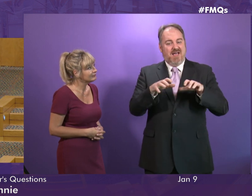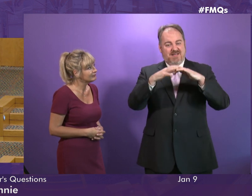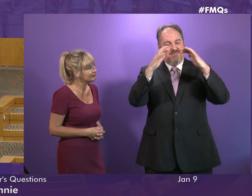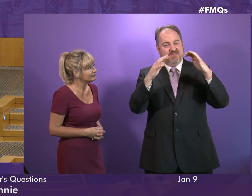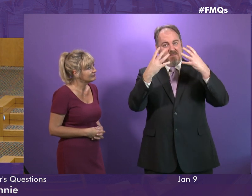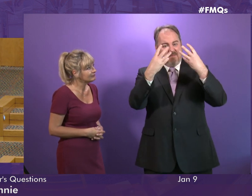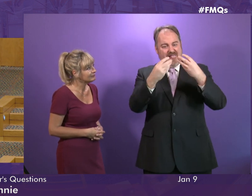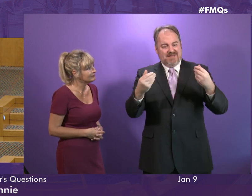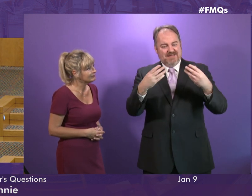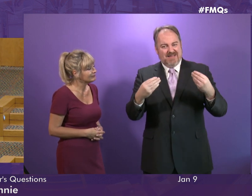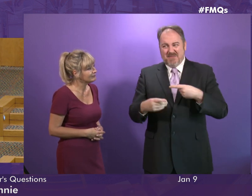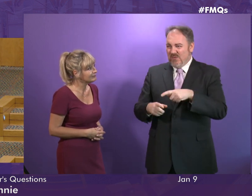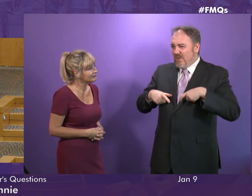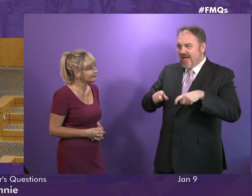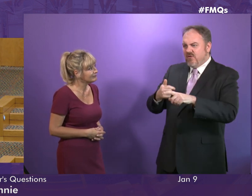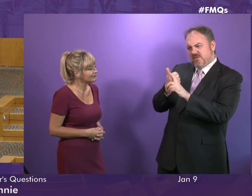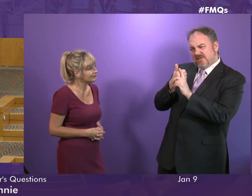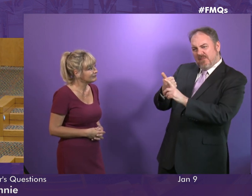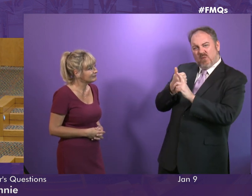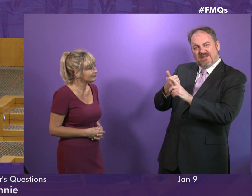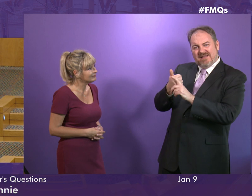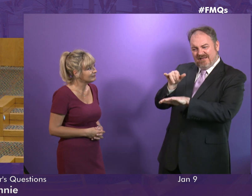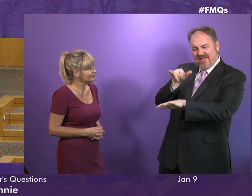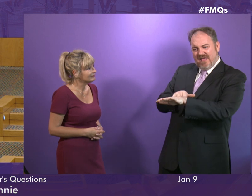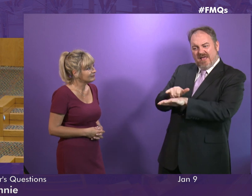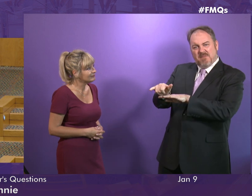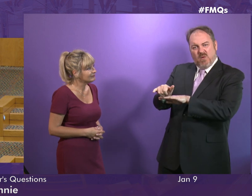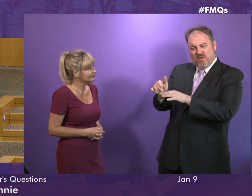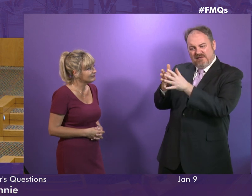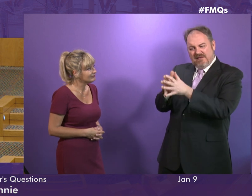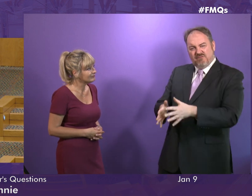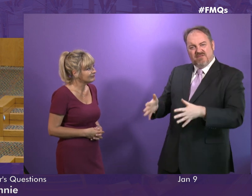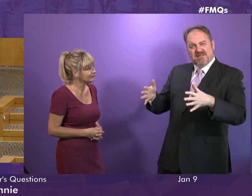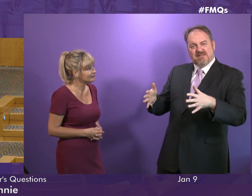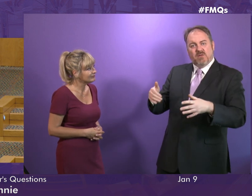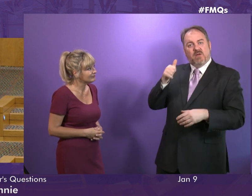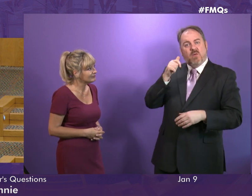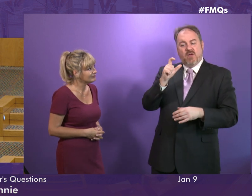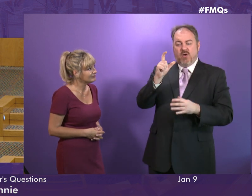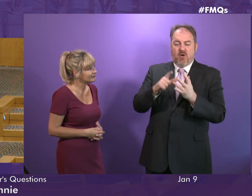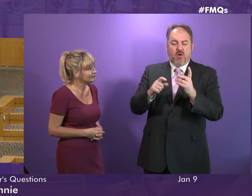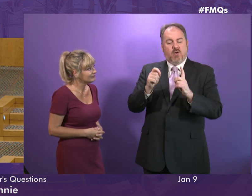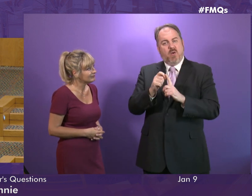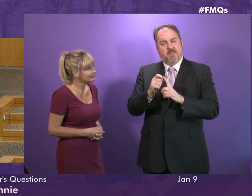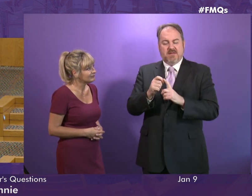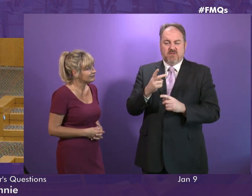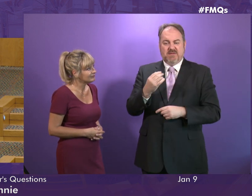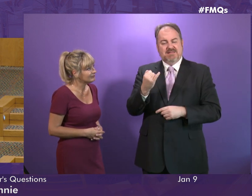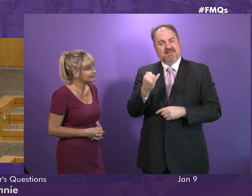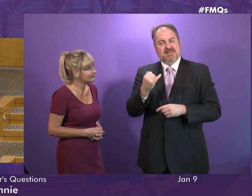Heathrow expansion. When COP26 delegates come to Glasgow, will the First Minister be able